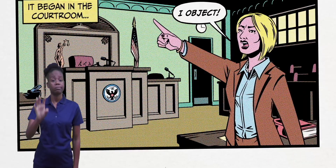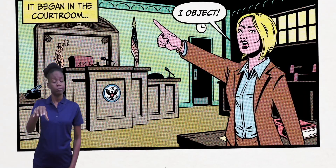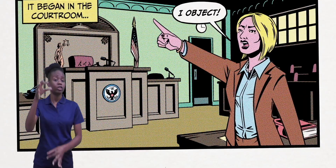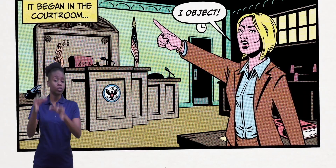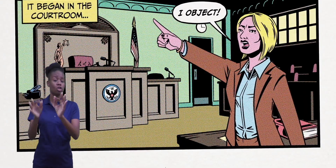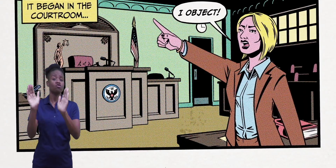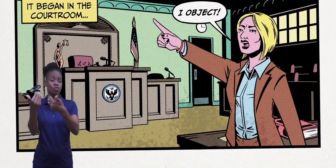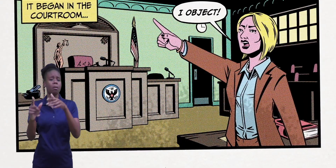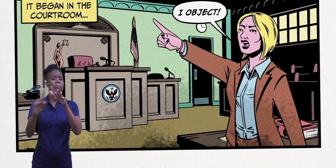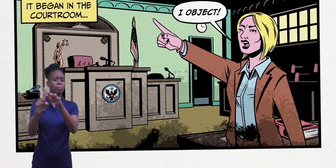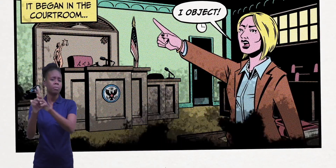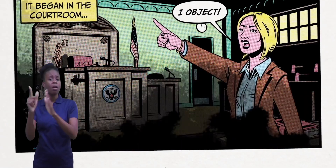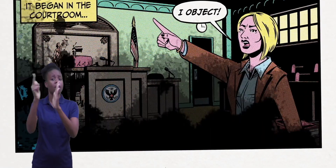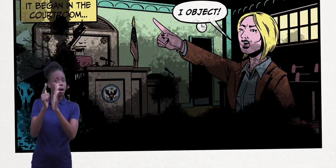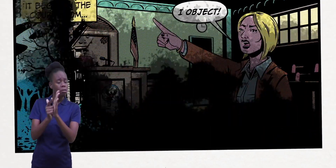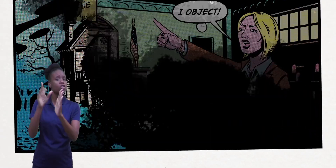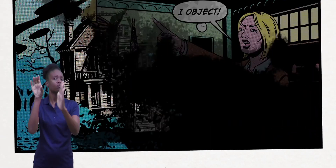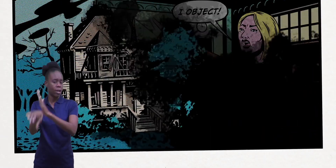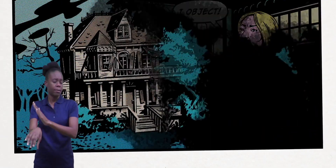Jon: I expect a story about crime and justice.